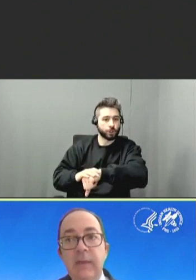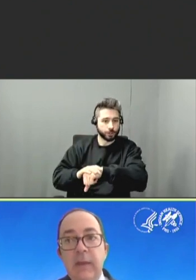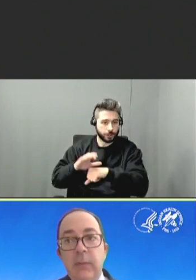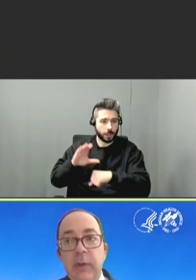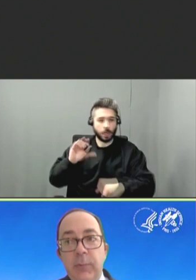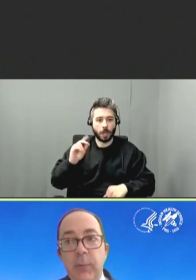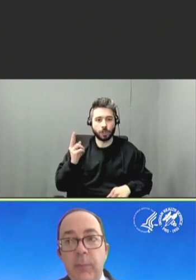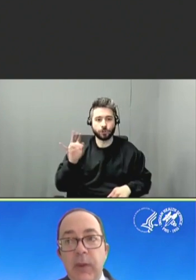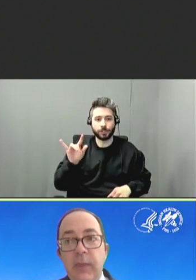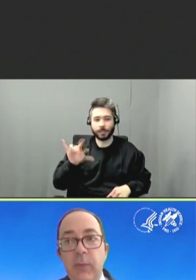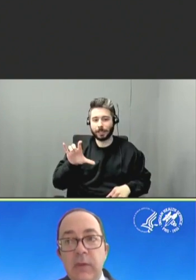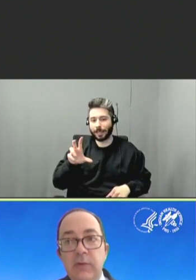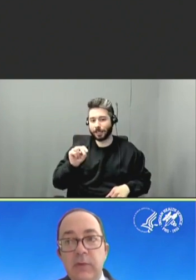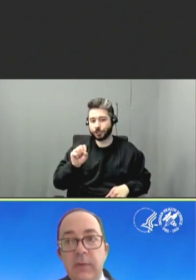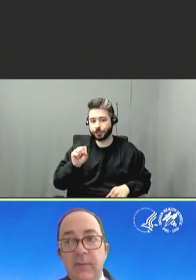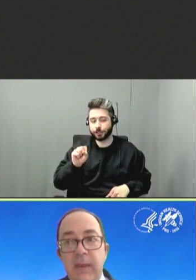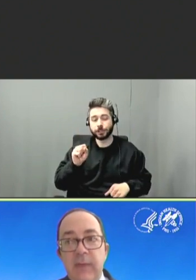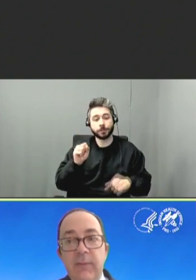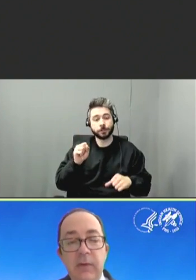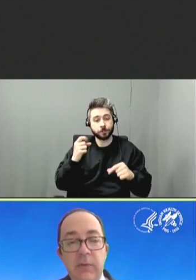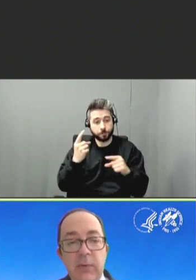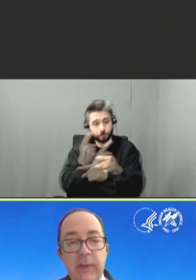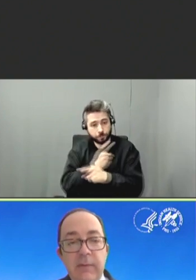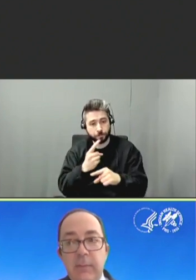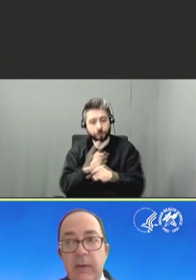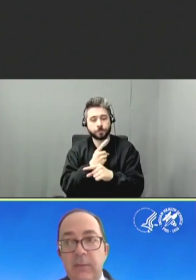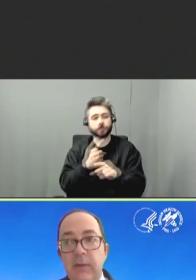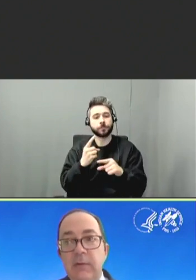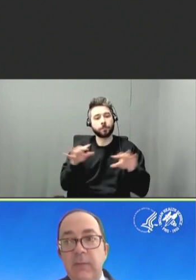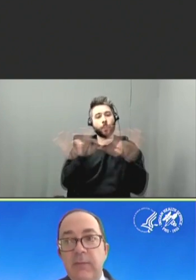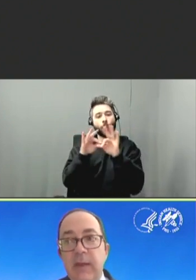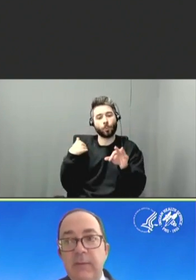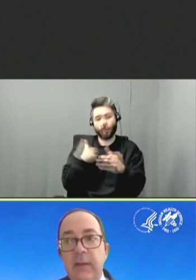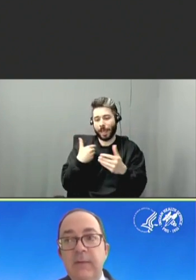It's equally appropriate that we ensure the safe and correct administration of vaccines